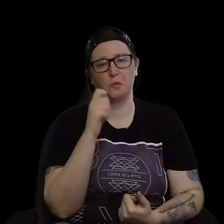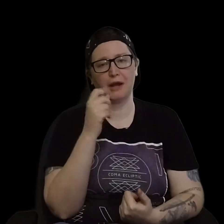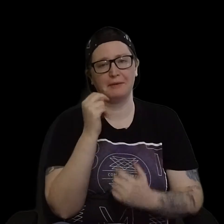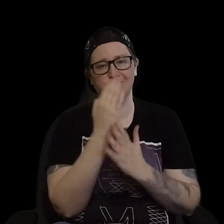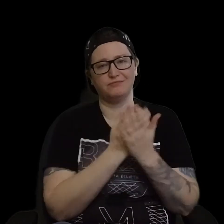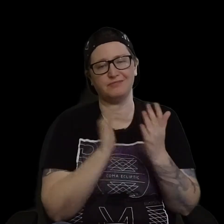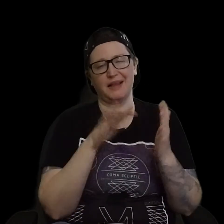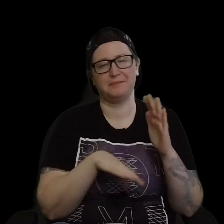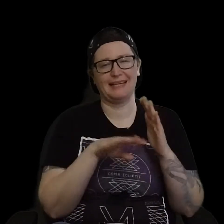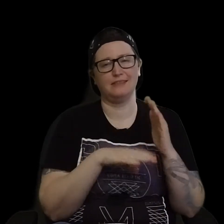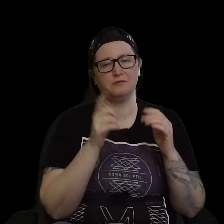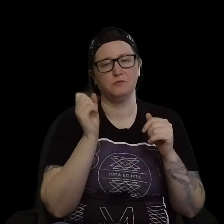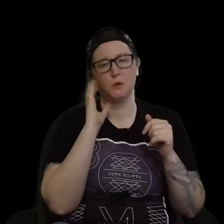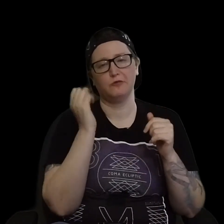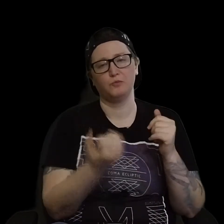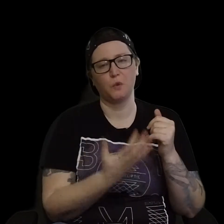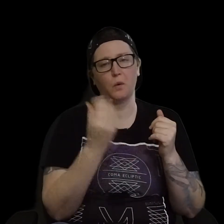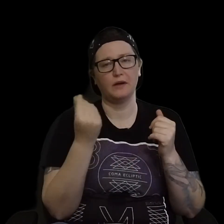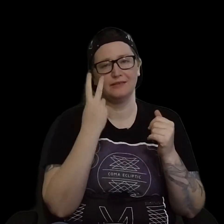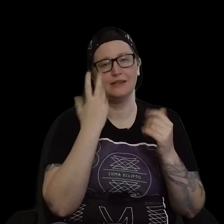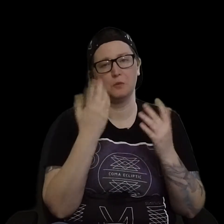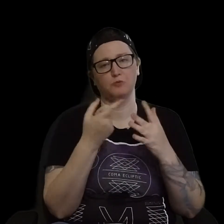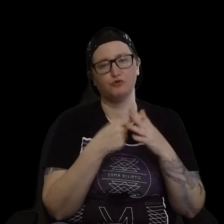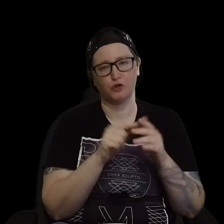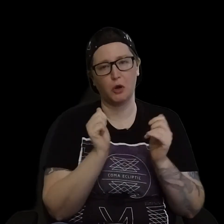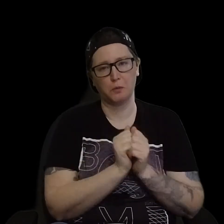so now as you can see here's the list of weapons it's pretty basic you're gonna throw